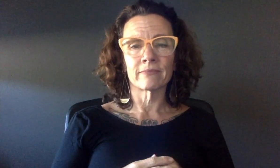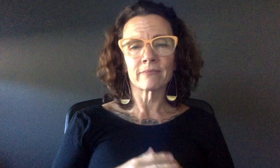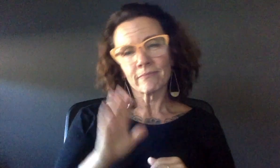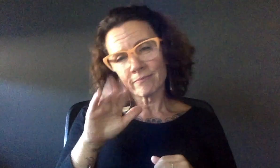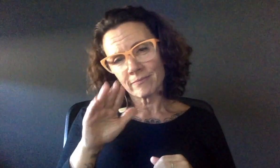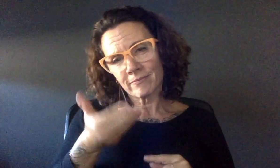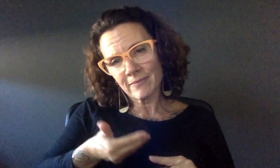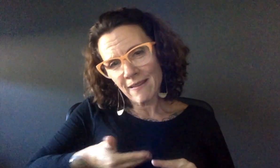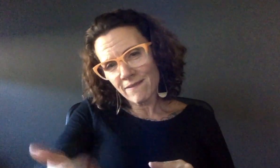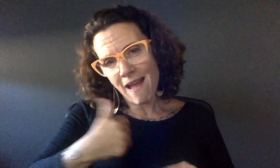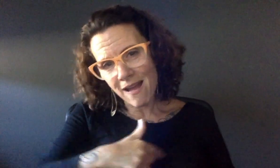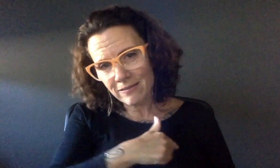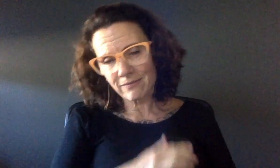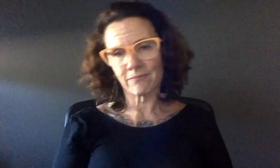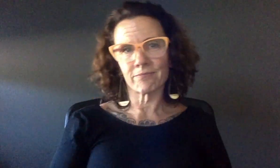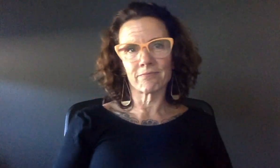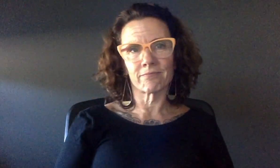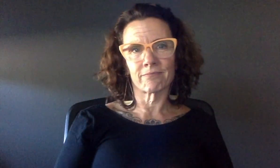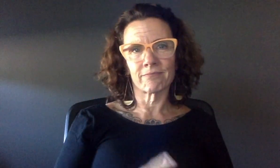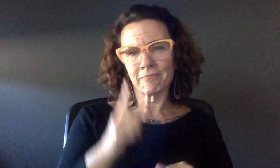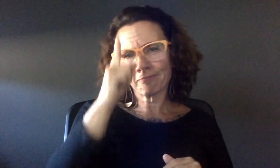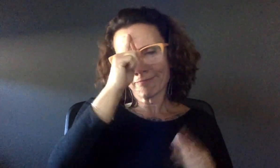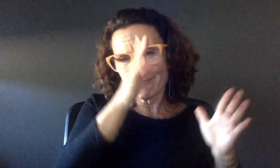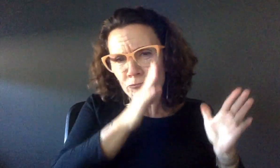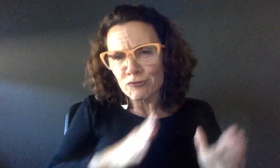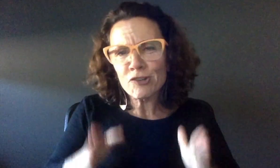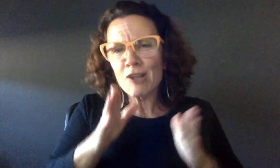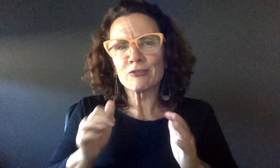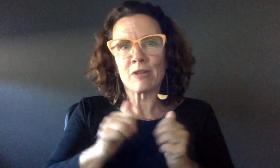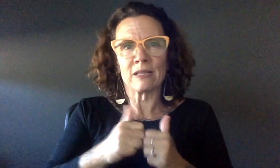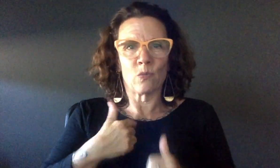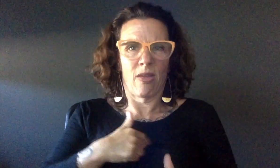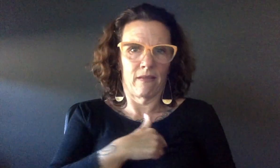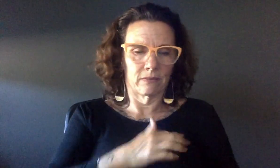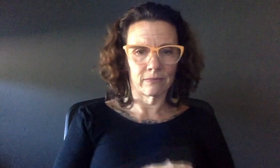Invite us, strategize with us,